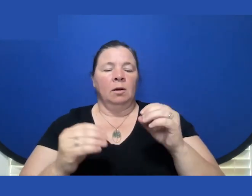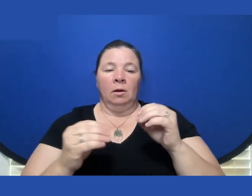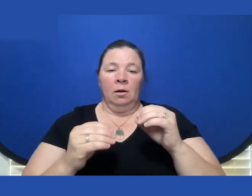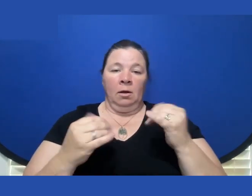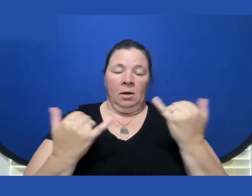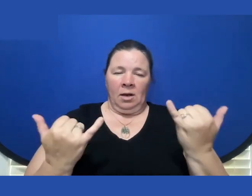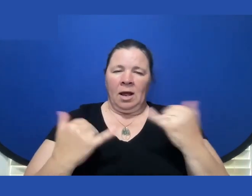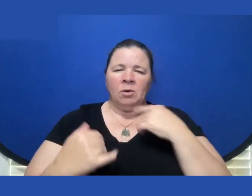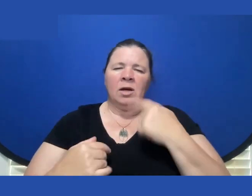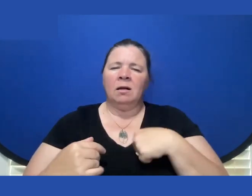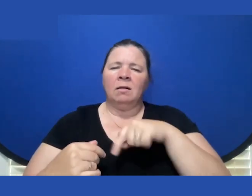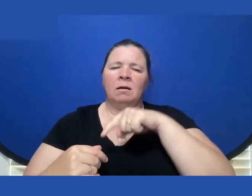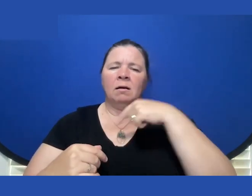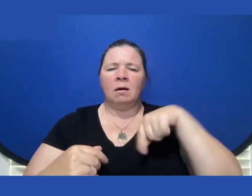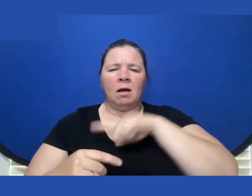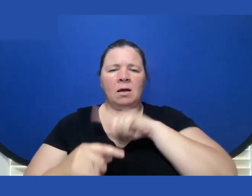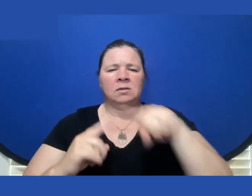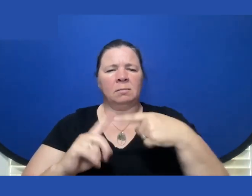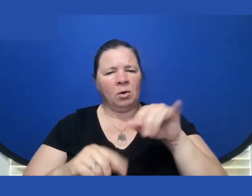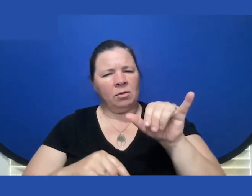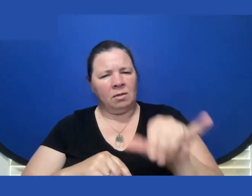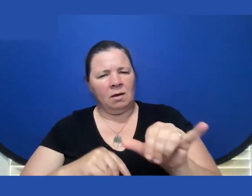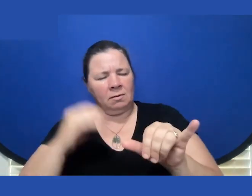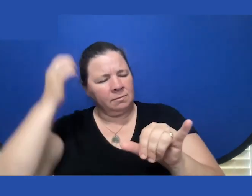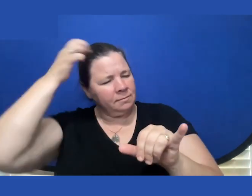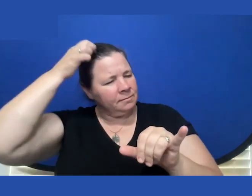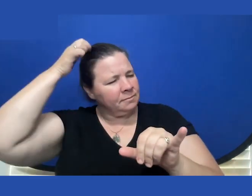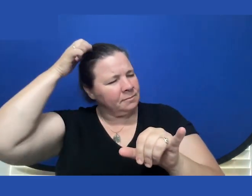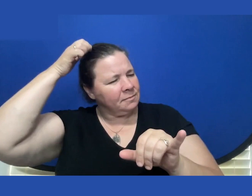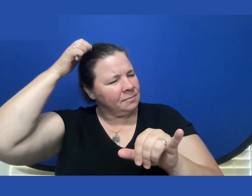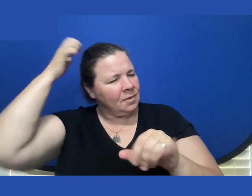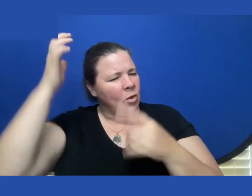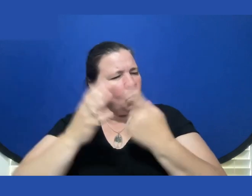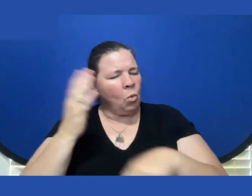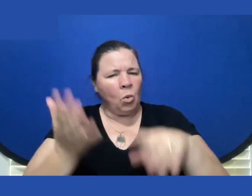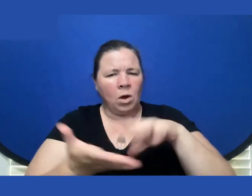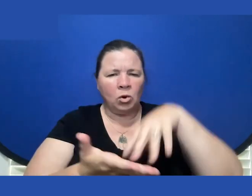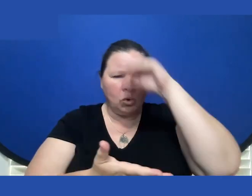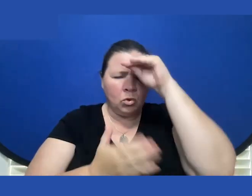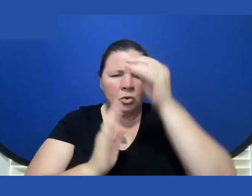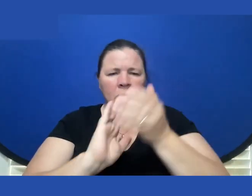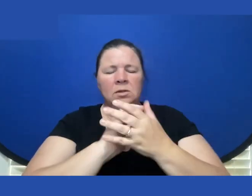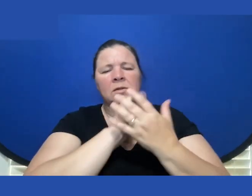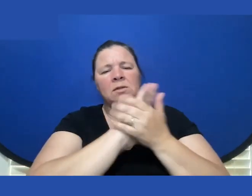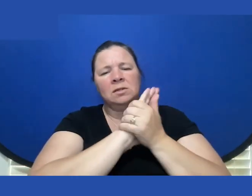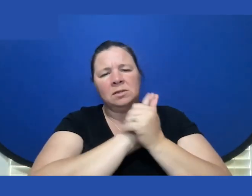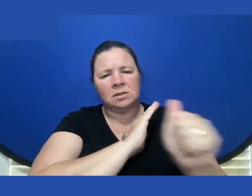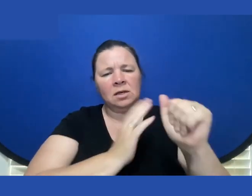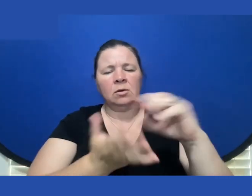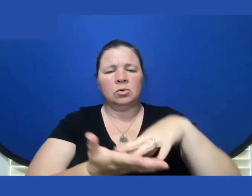Tell us a little bit about that, you know, the skills you learned in the military,